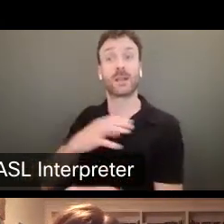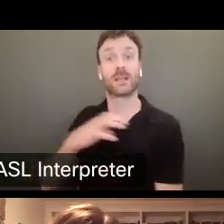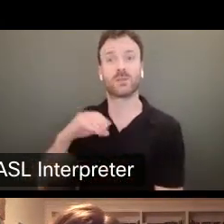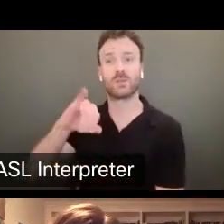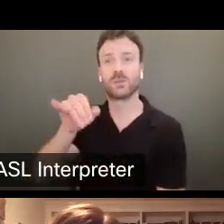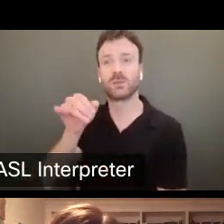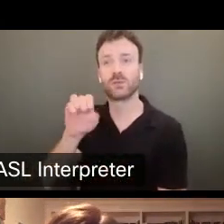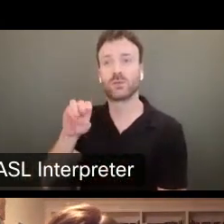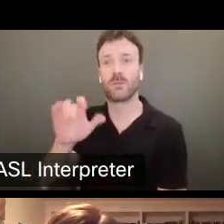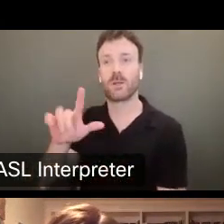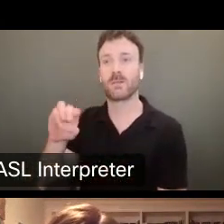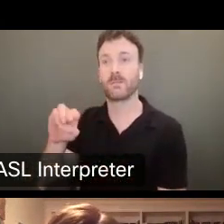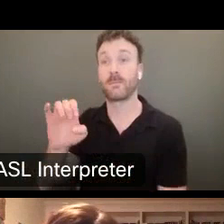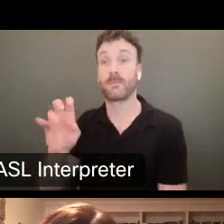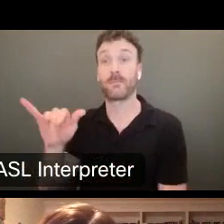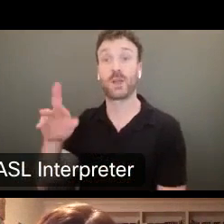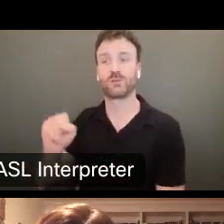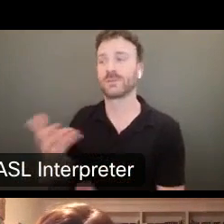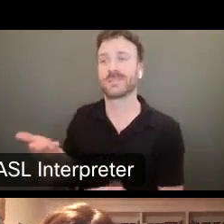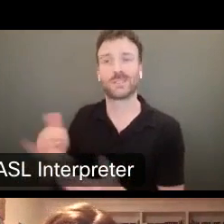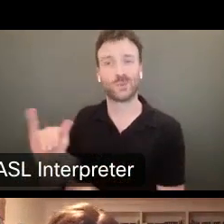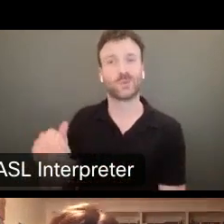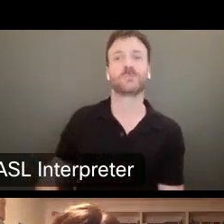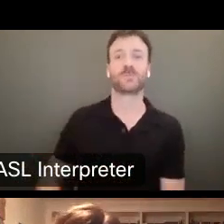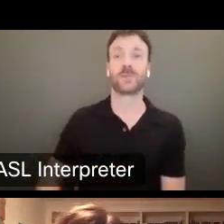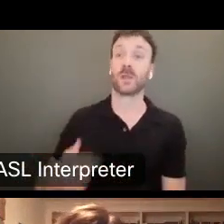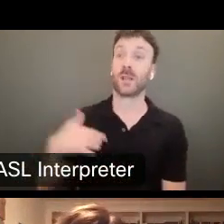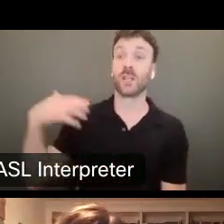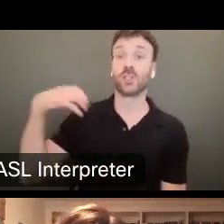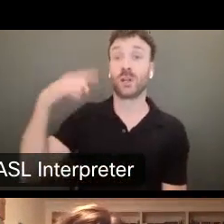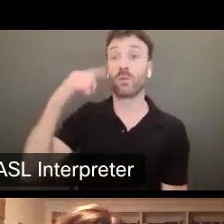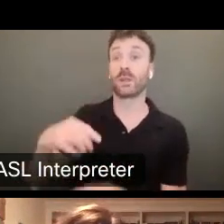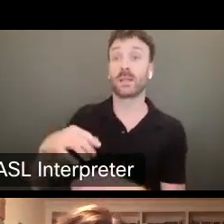And as chair of the infrastructure and Environment Committee, I've had the opportunity to hear